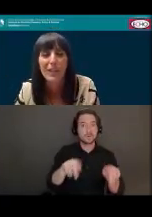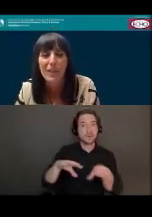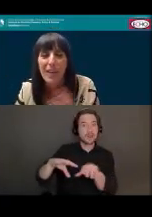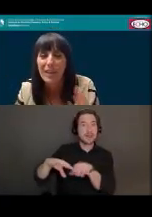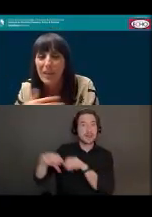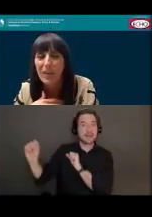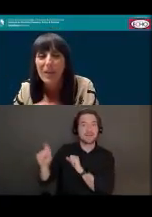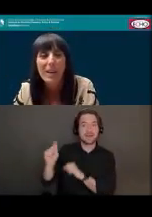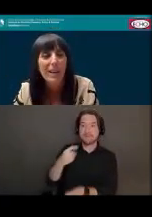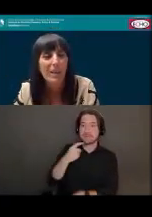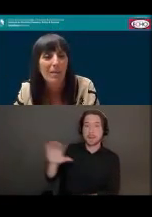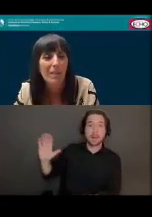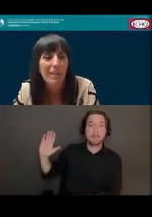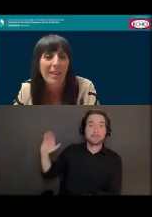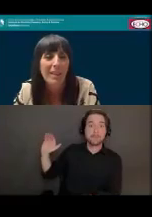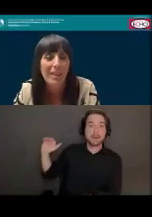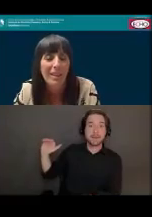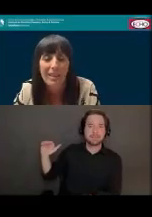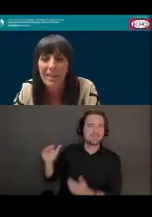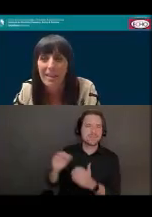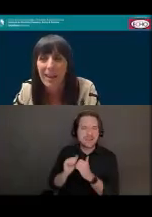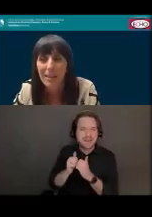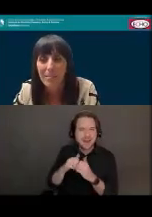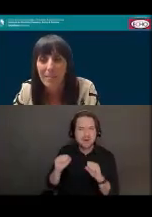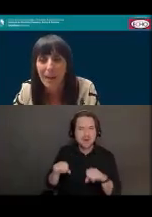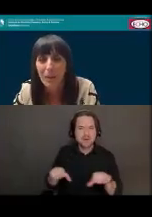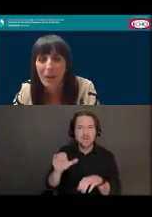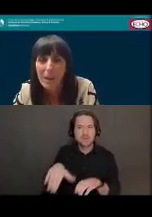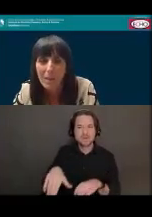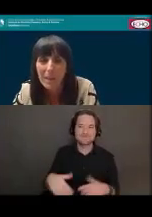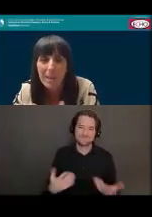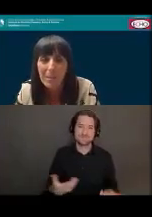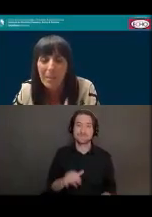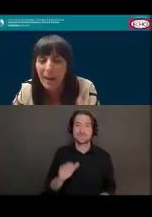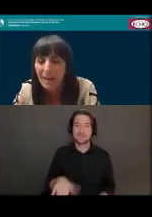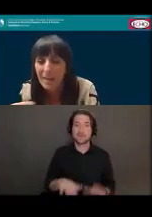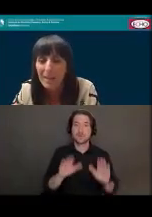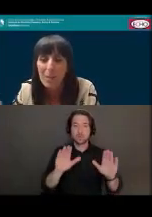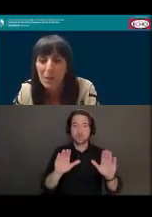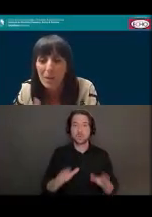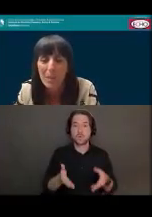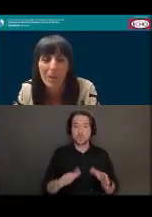do that? So it really is a great way to practice multiple